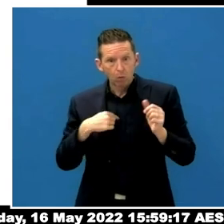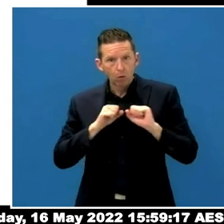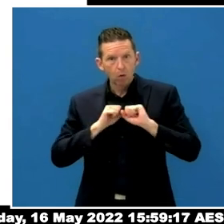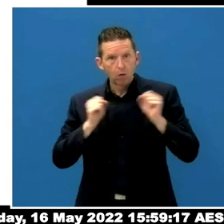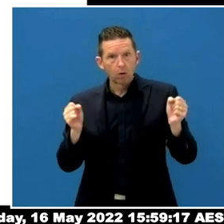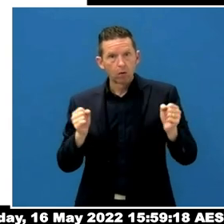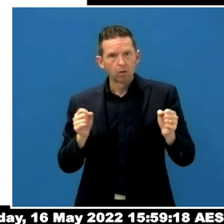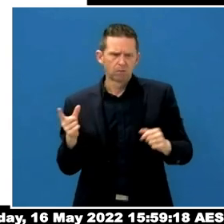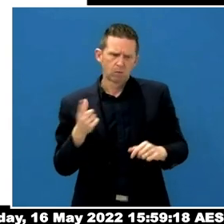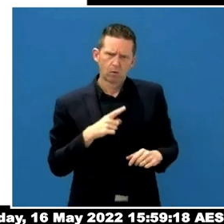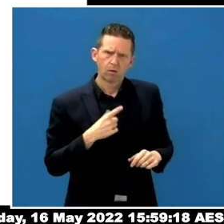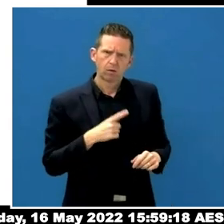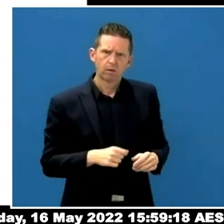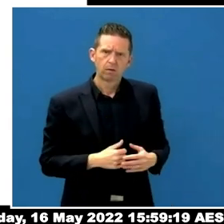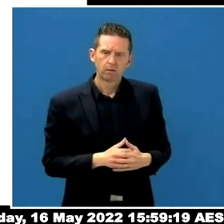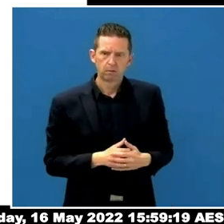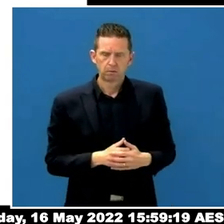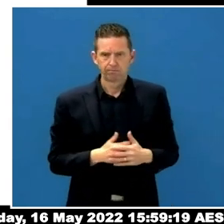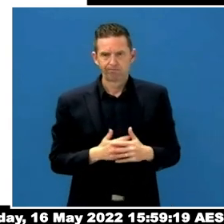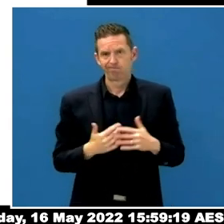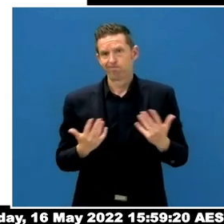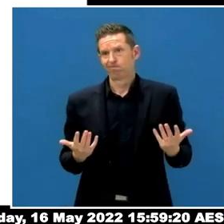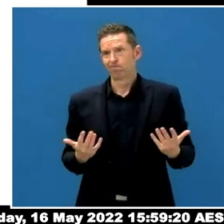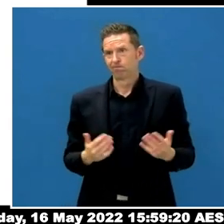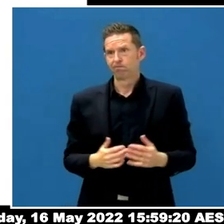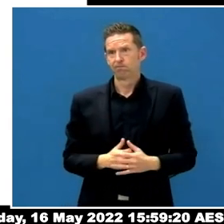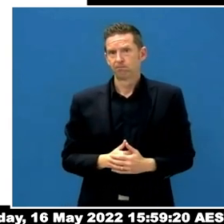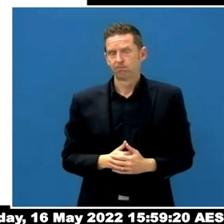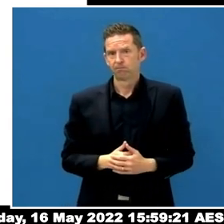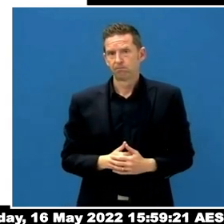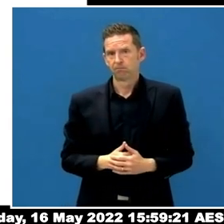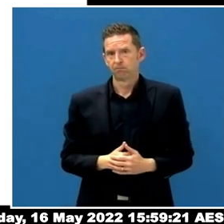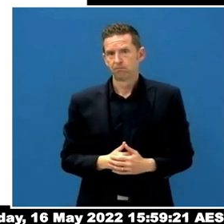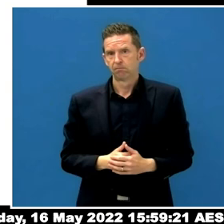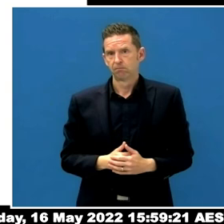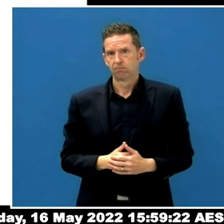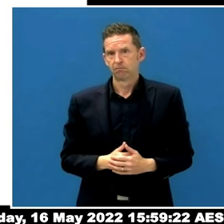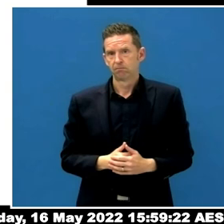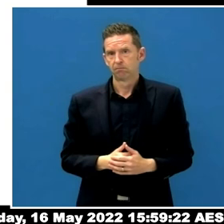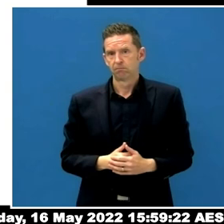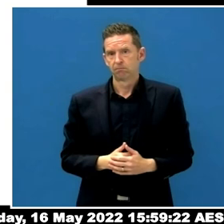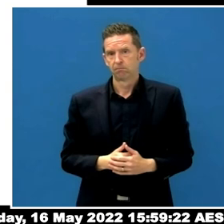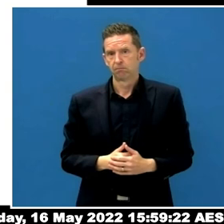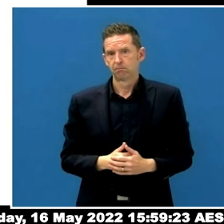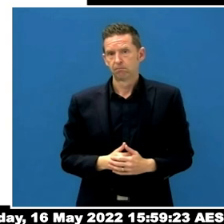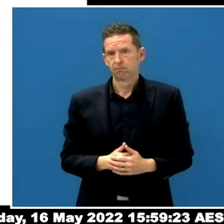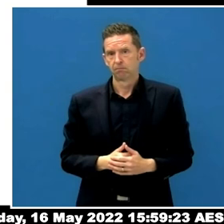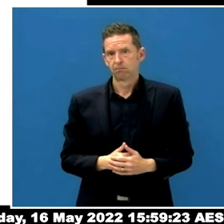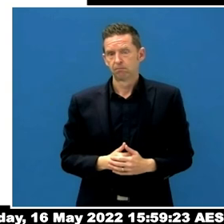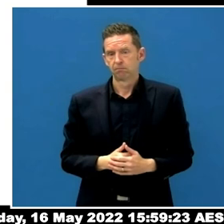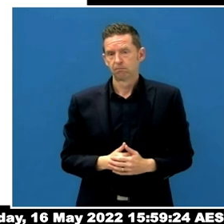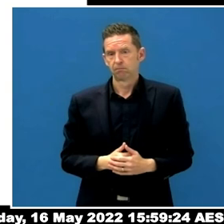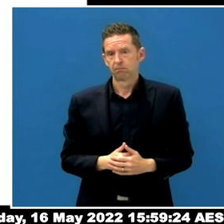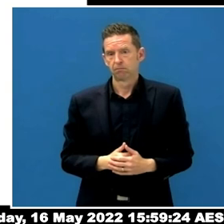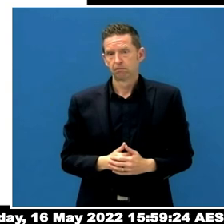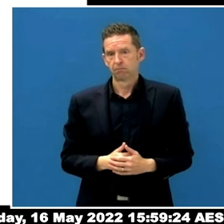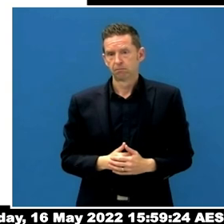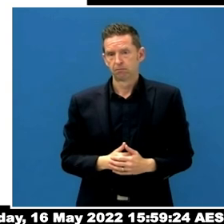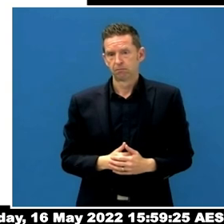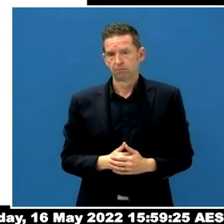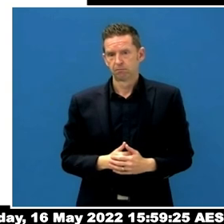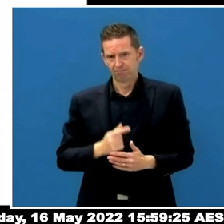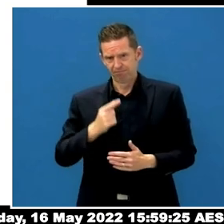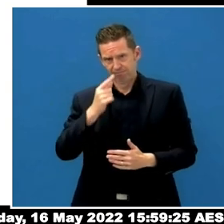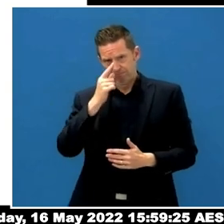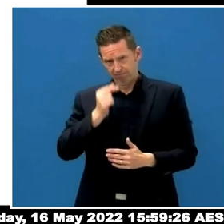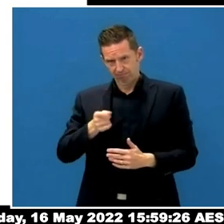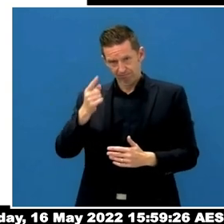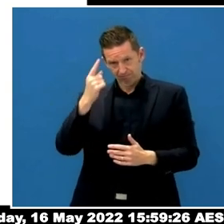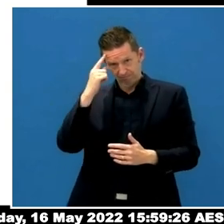Well, because I didn't want to have to pay $871 in a lump sum and I didn't